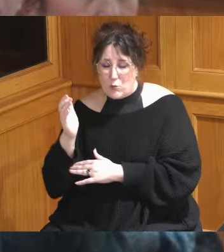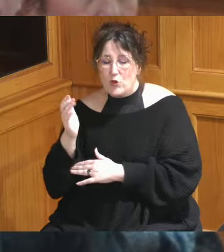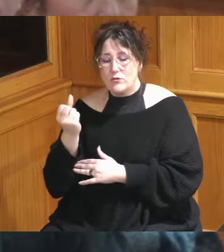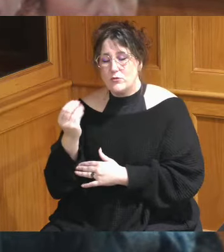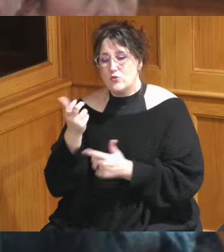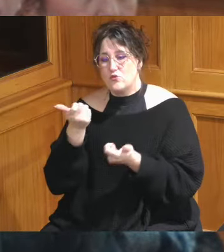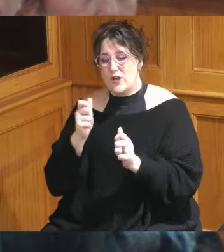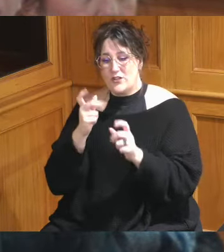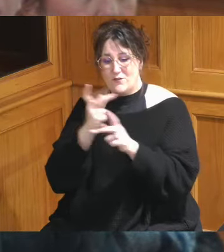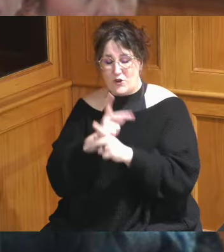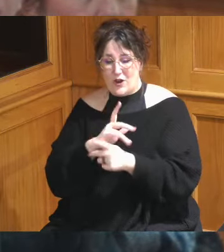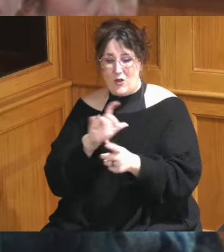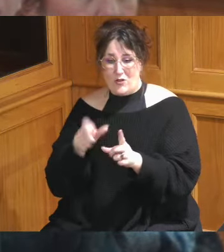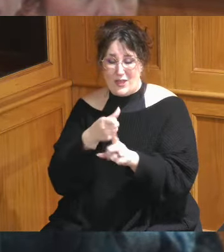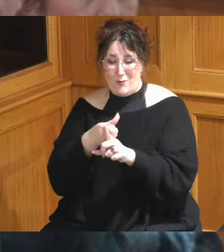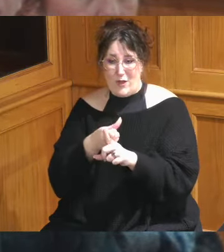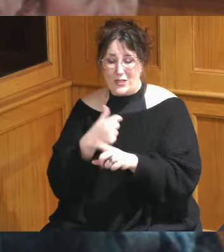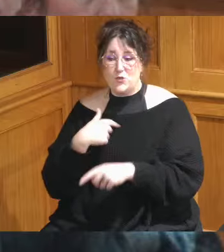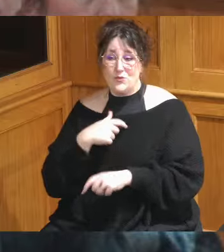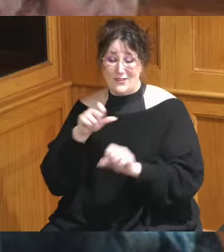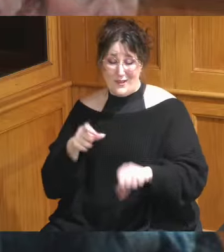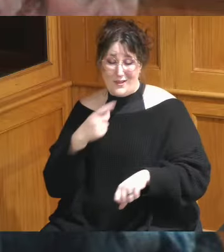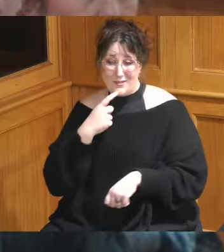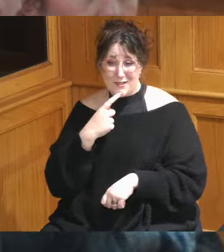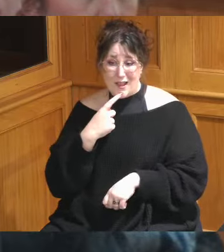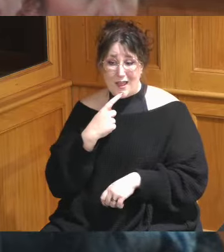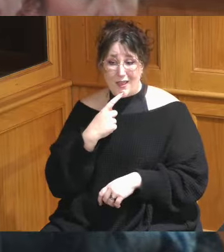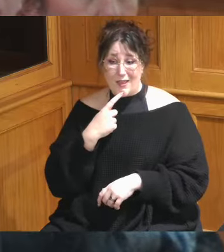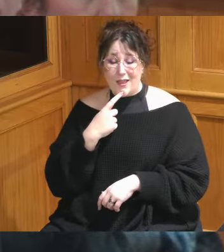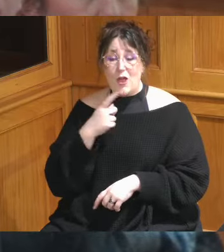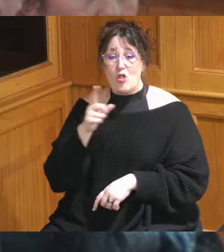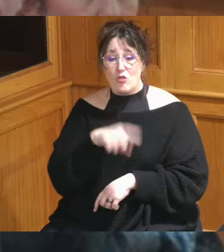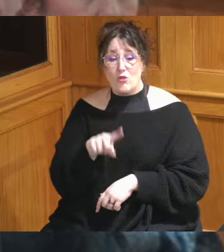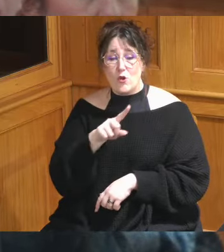those commercial and industrial. I mean we can say those who are using over approximately 58